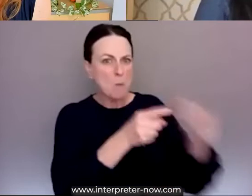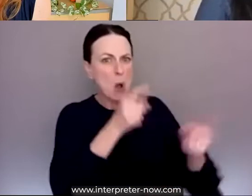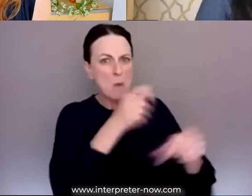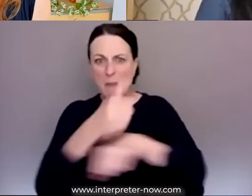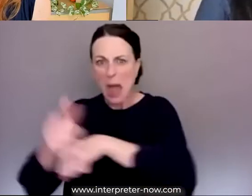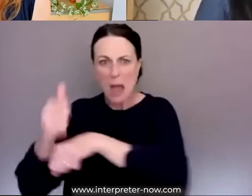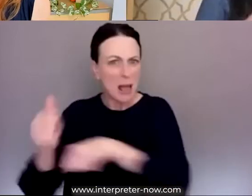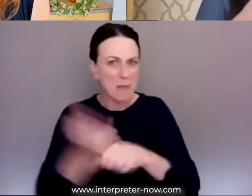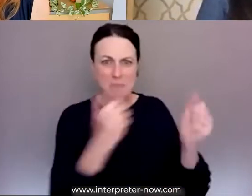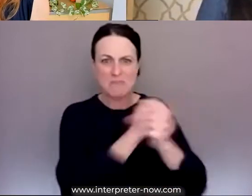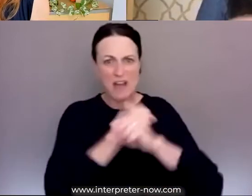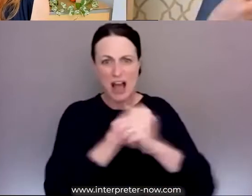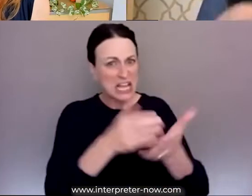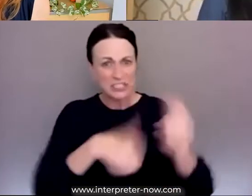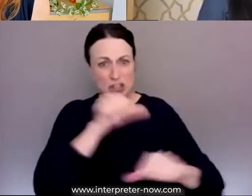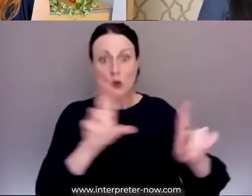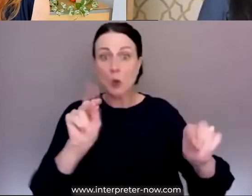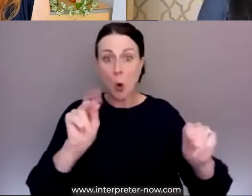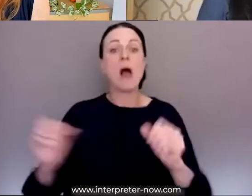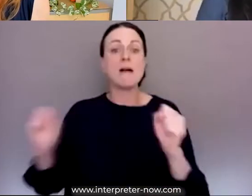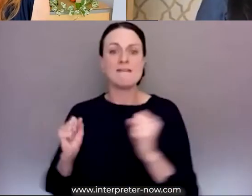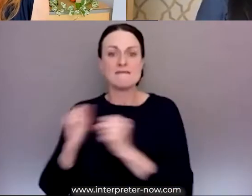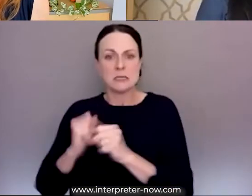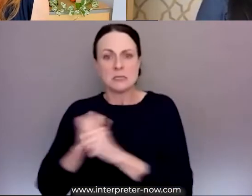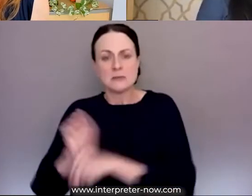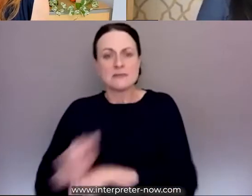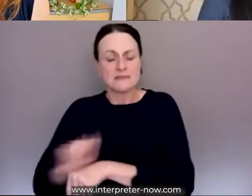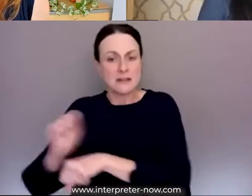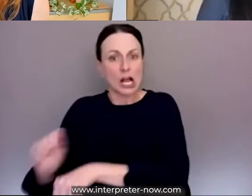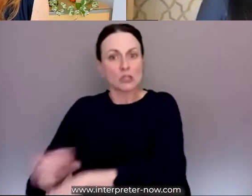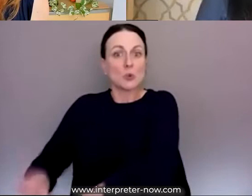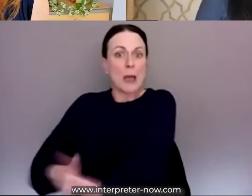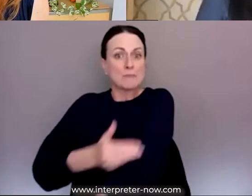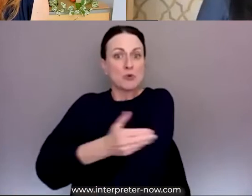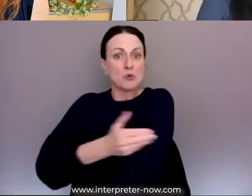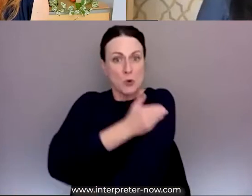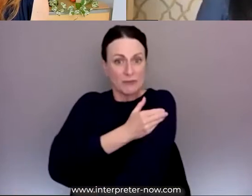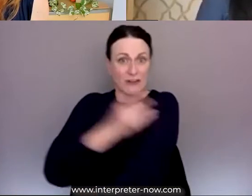blame, but fight to improve what is necessary. It's for progress.